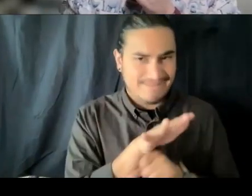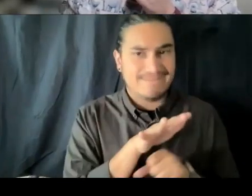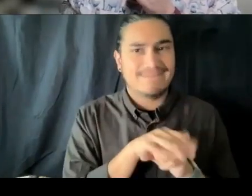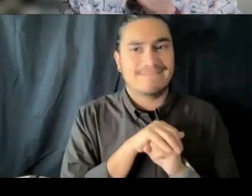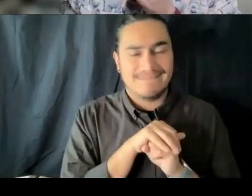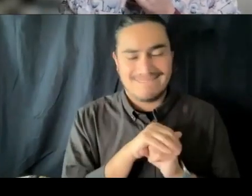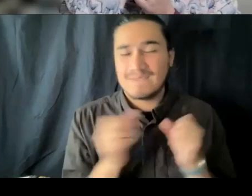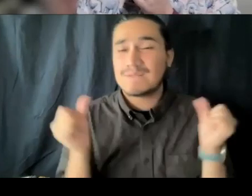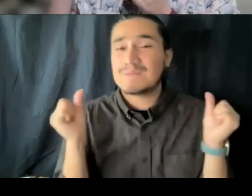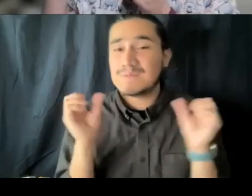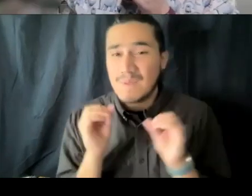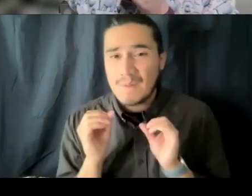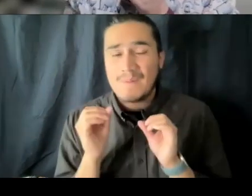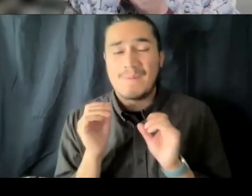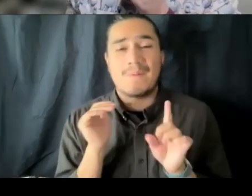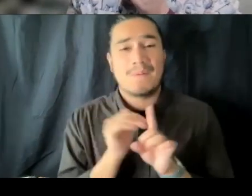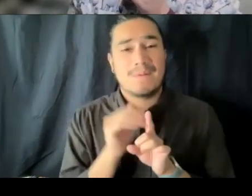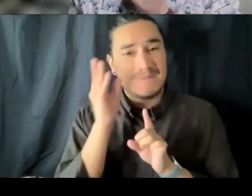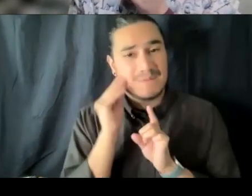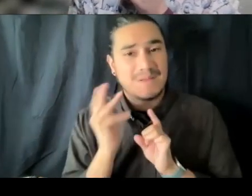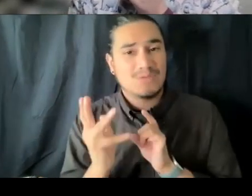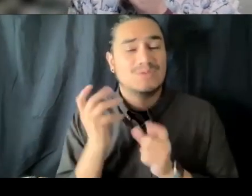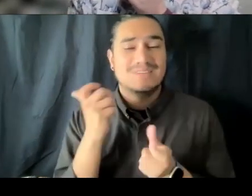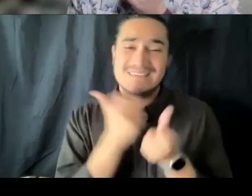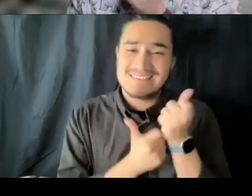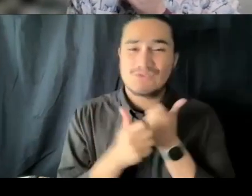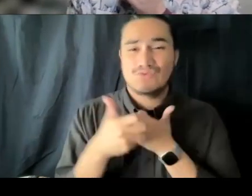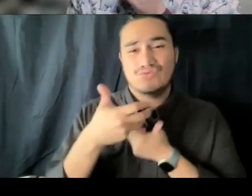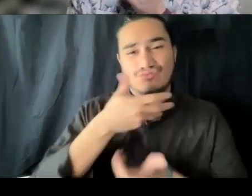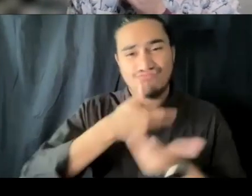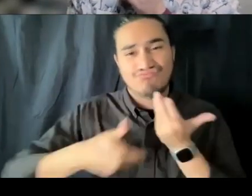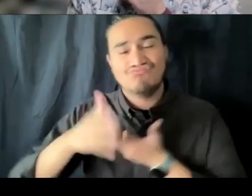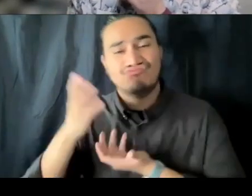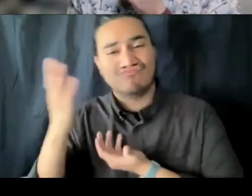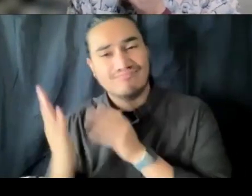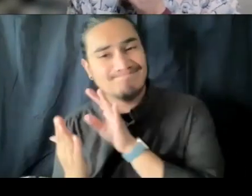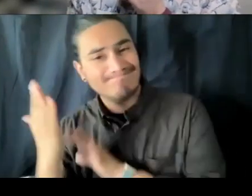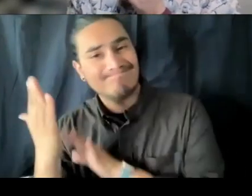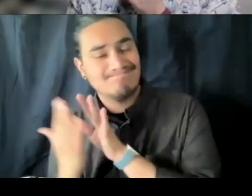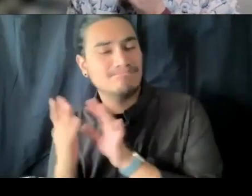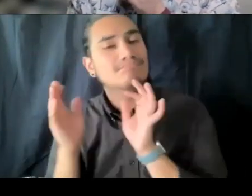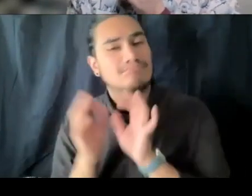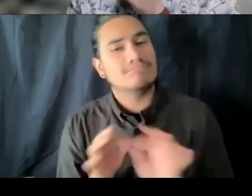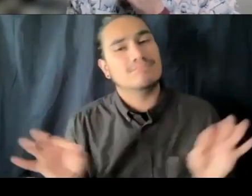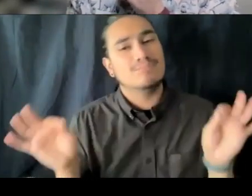So as a reminder, every interaction matters. You don't have to have the answers.